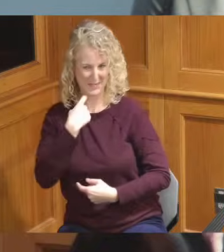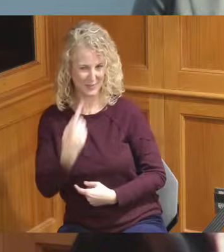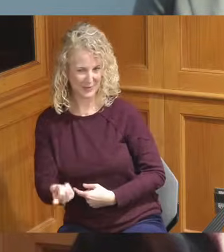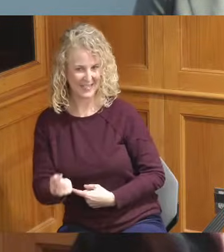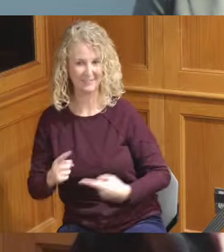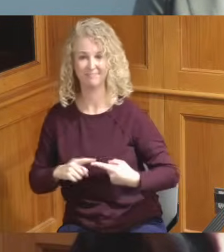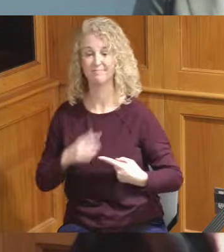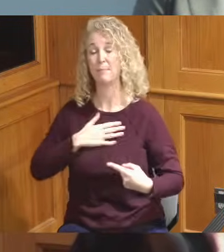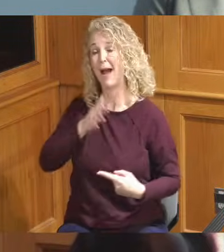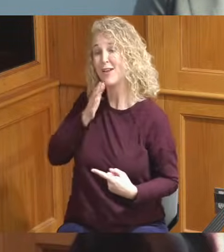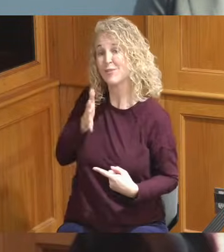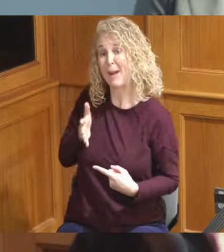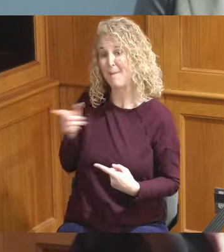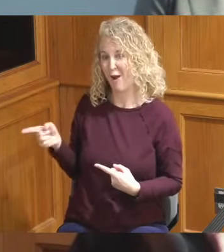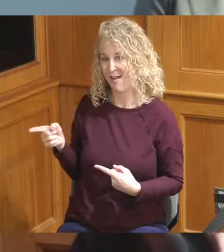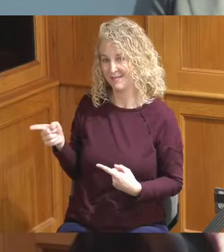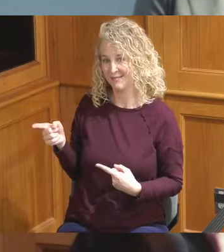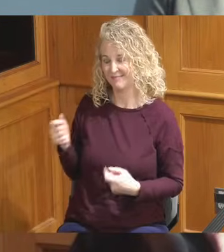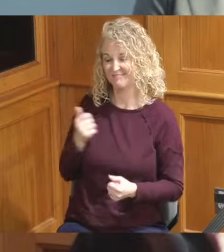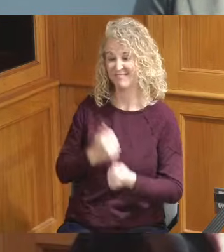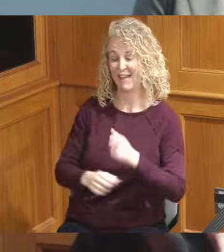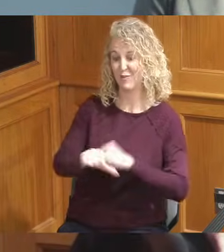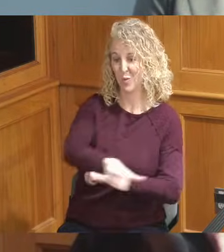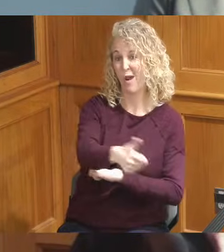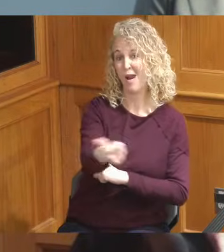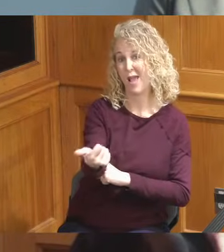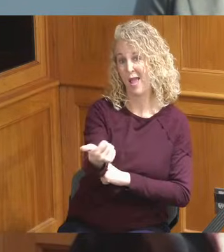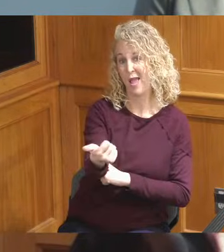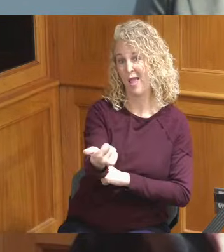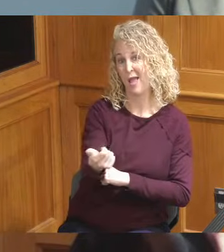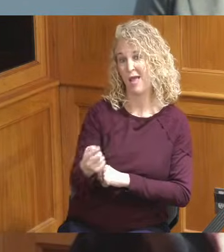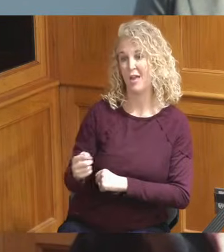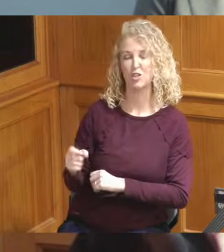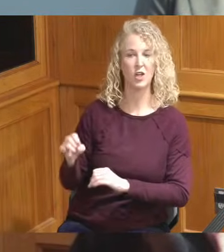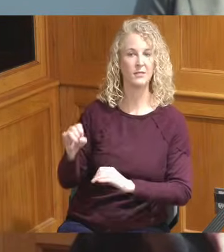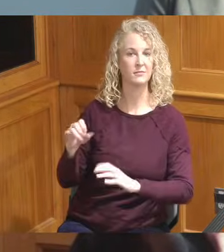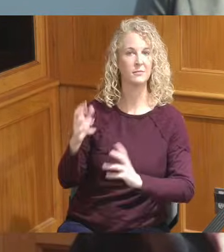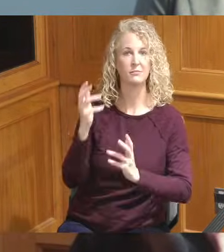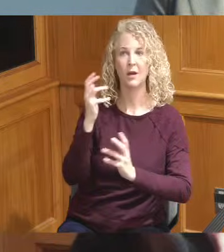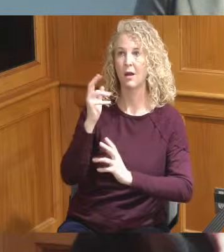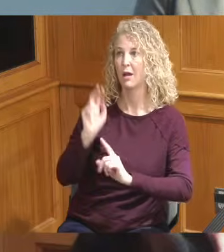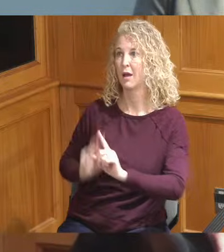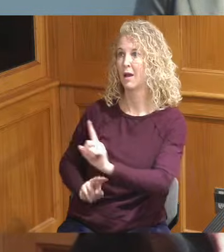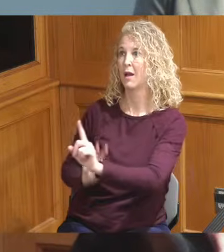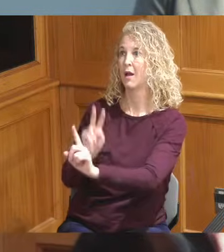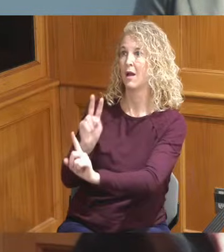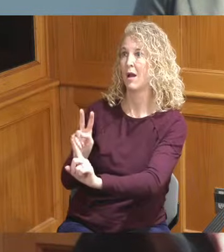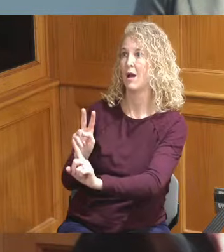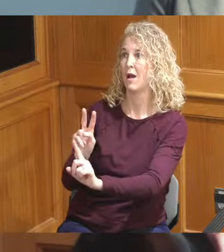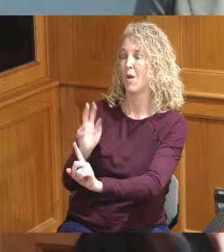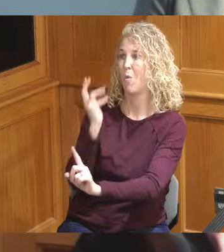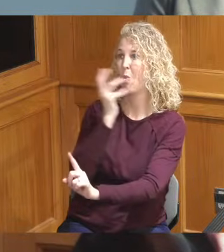My grandmother to everyone else is an icon and is a legend in civil rights. She's both of those